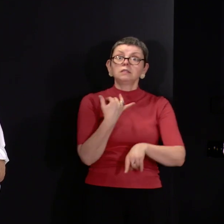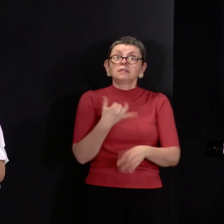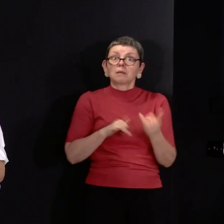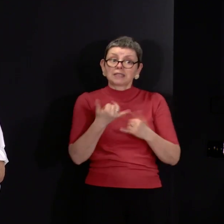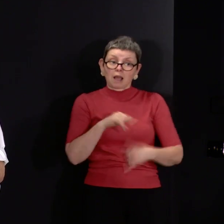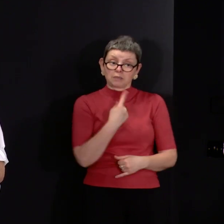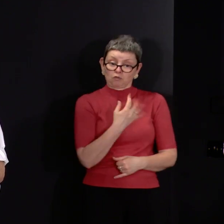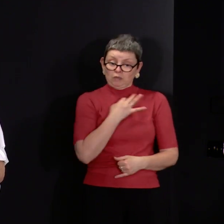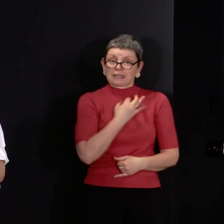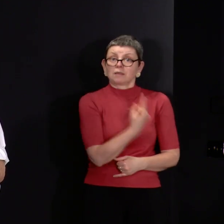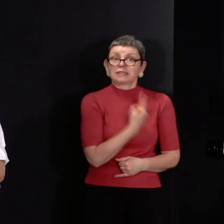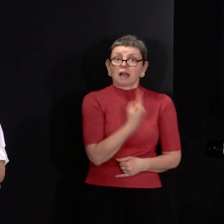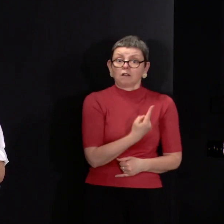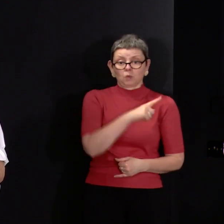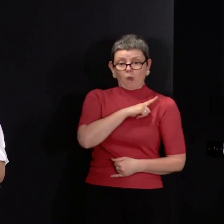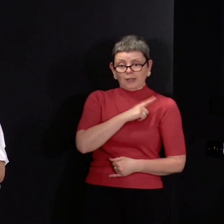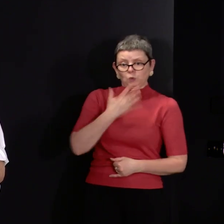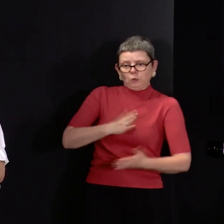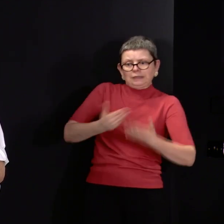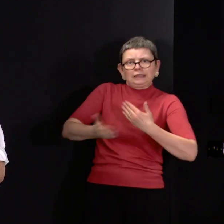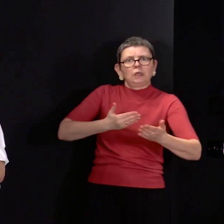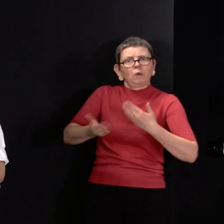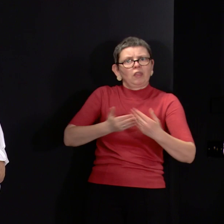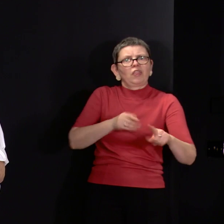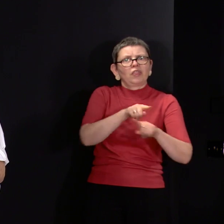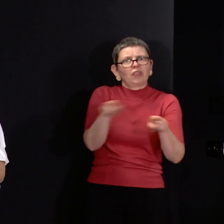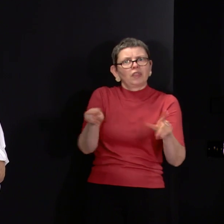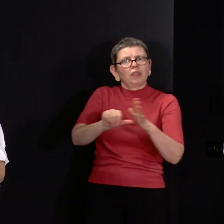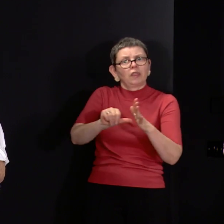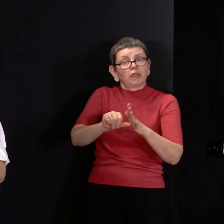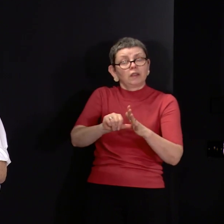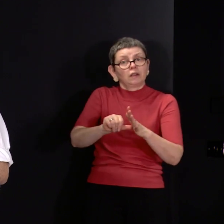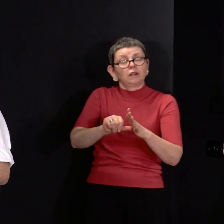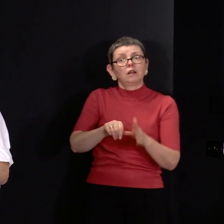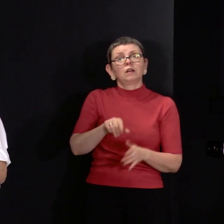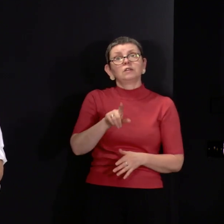respond to coronavirus and day-to-day policing demands. I reiterate my respect